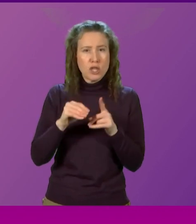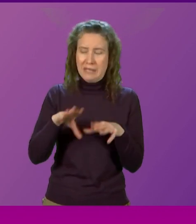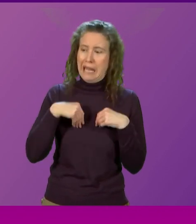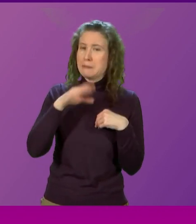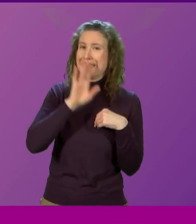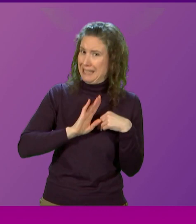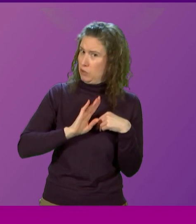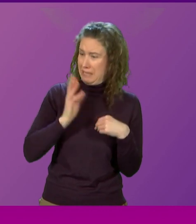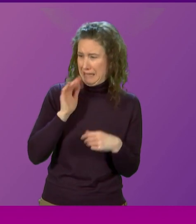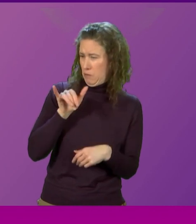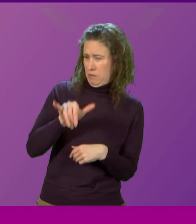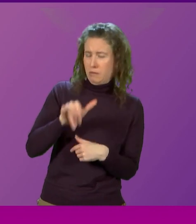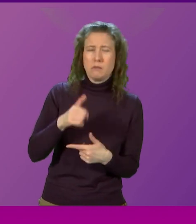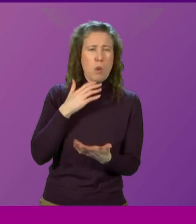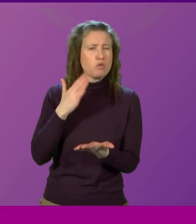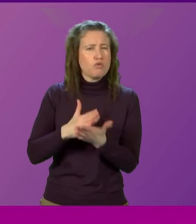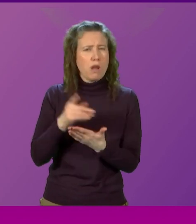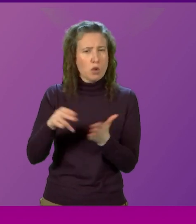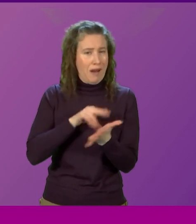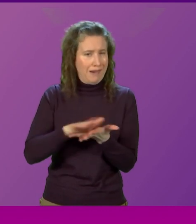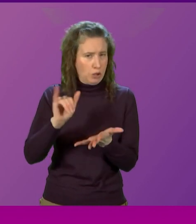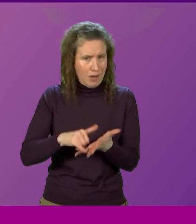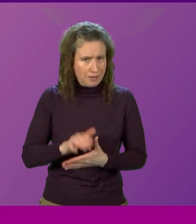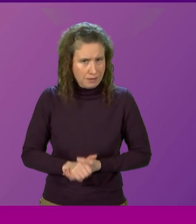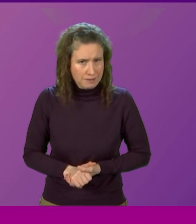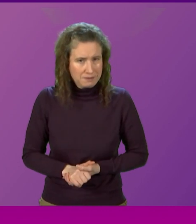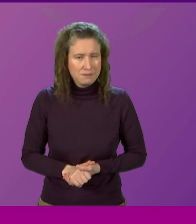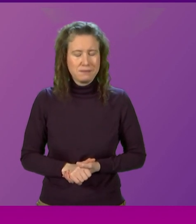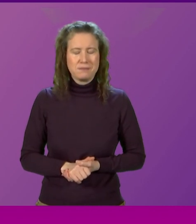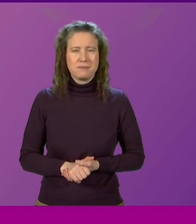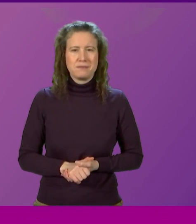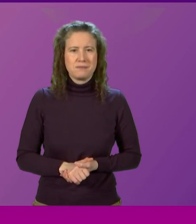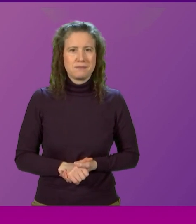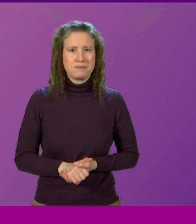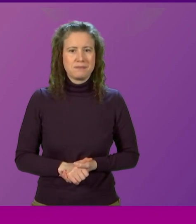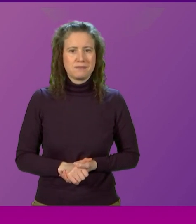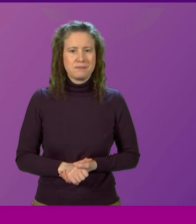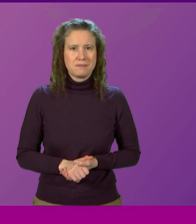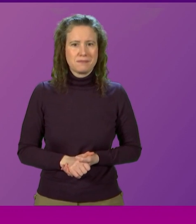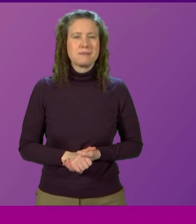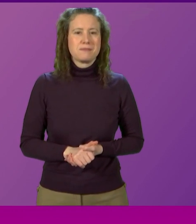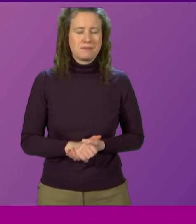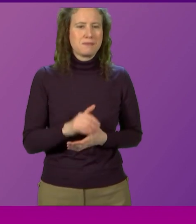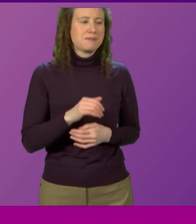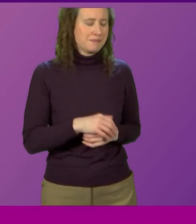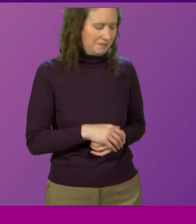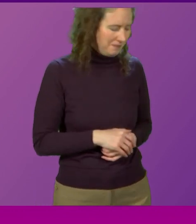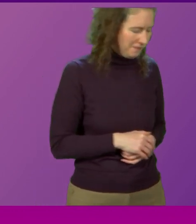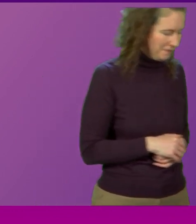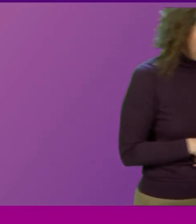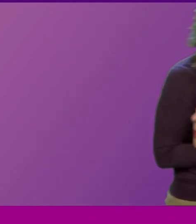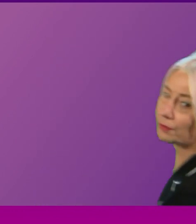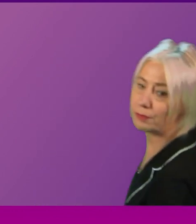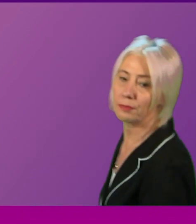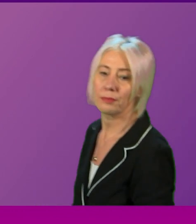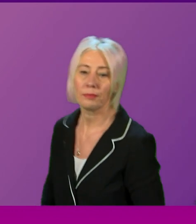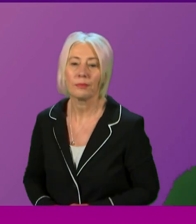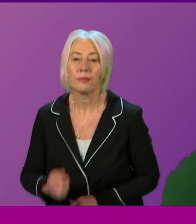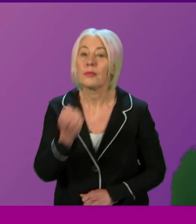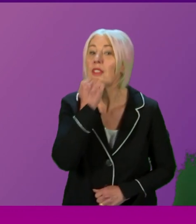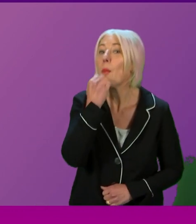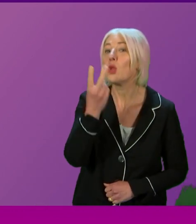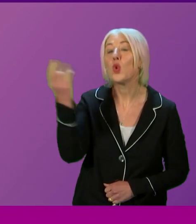when it comes to trust on the national health service.